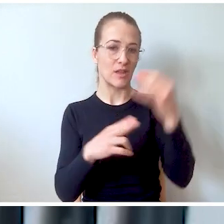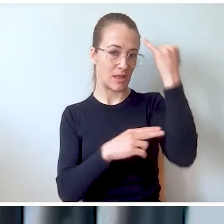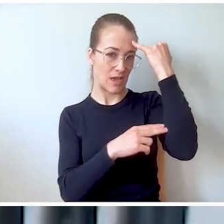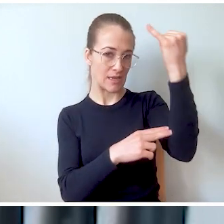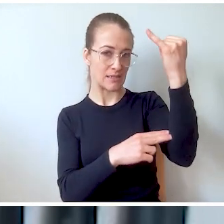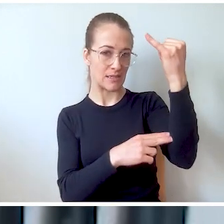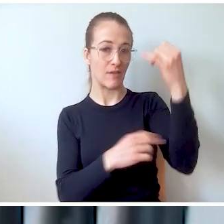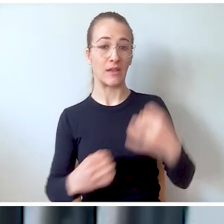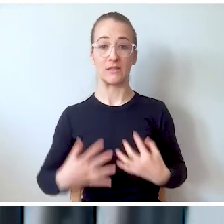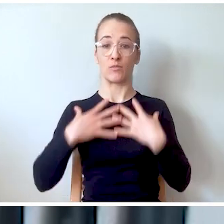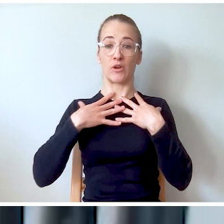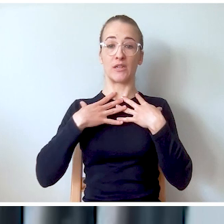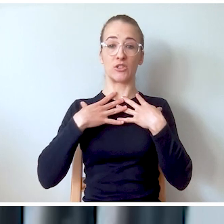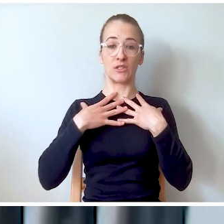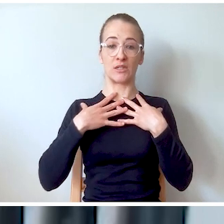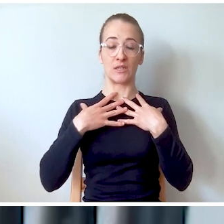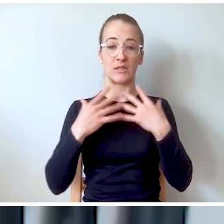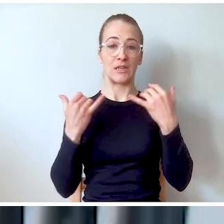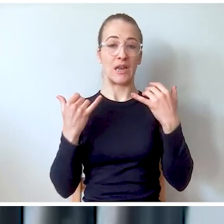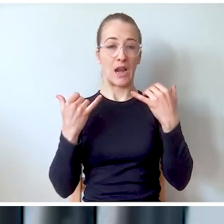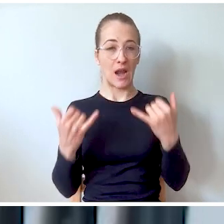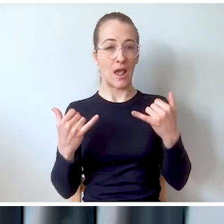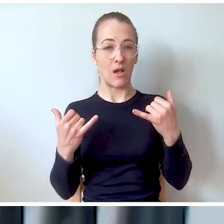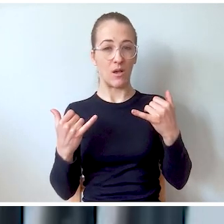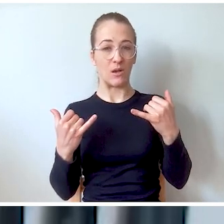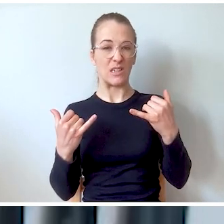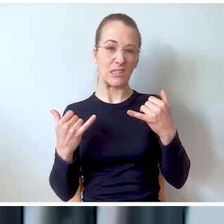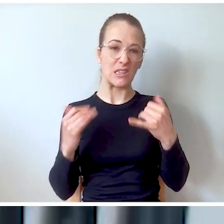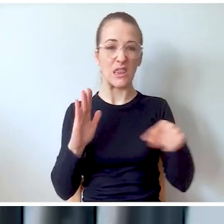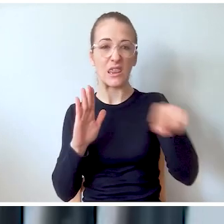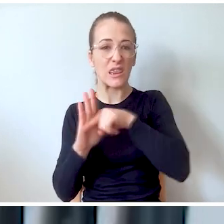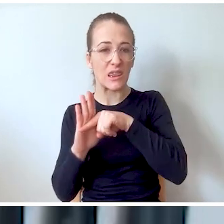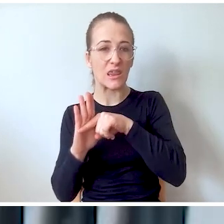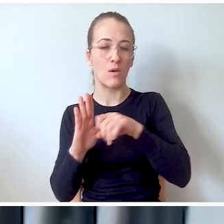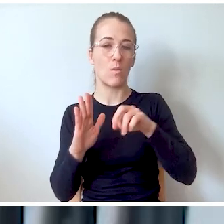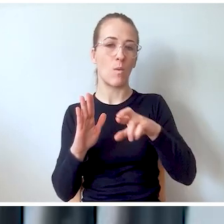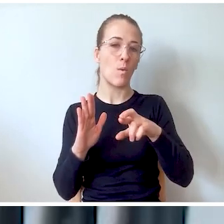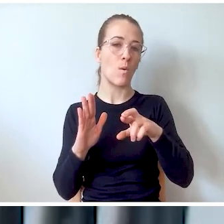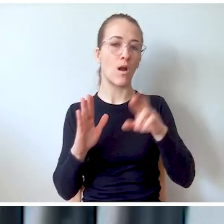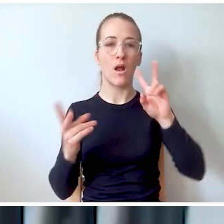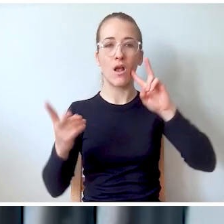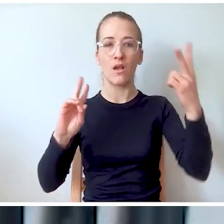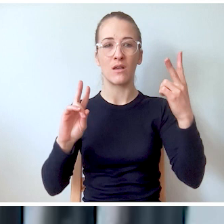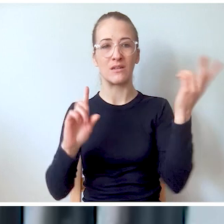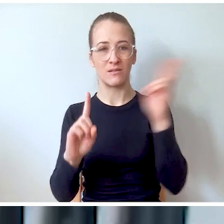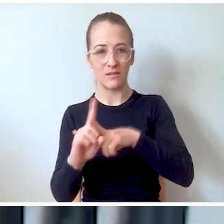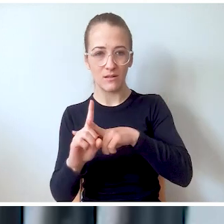the idea of inspiration has been maligned, or has been taken at least with pause